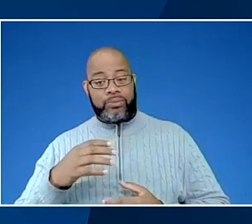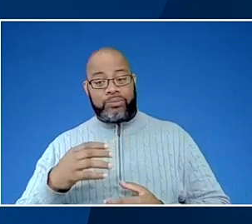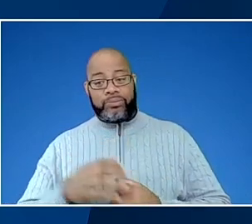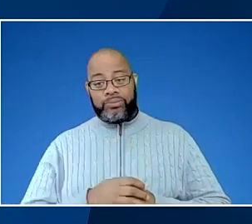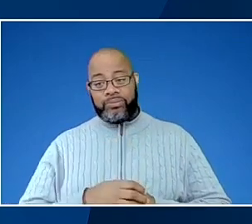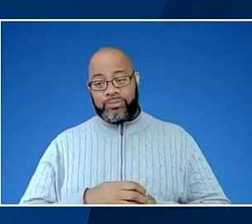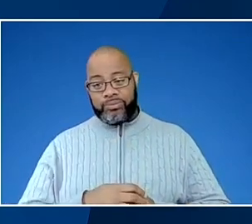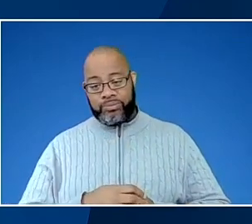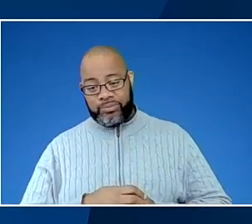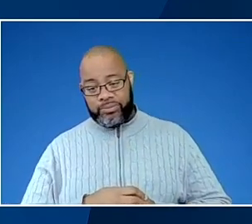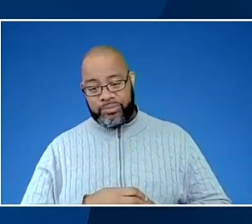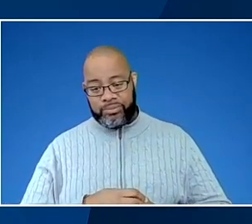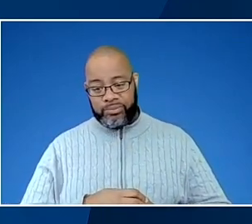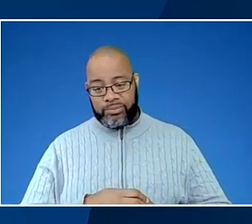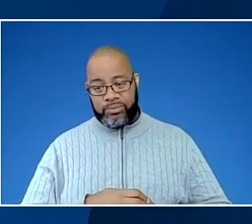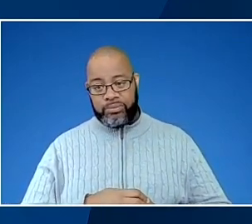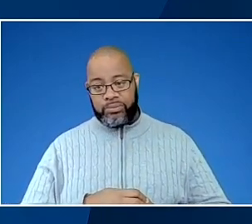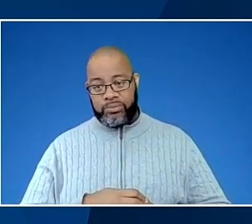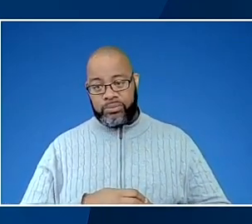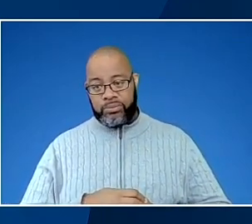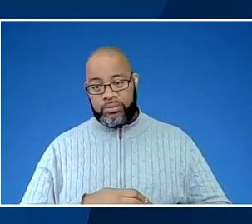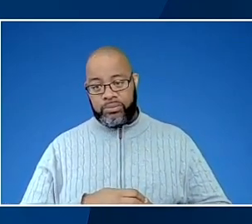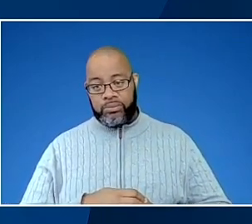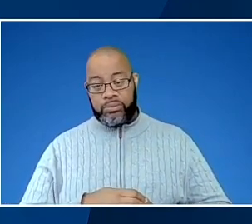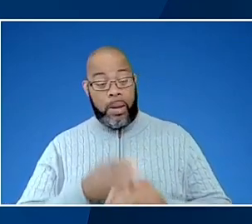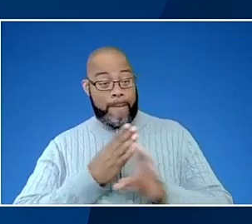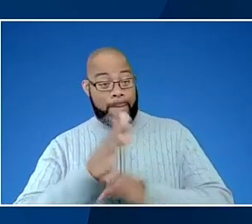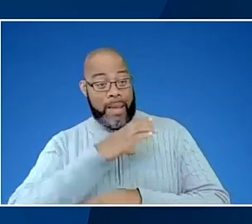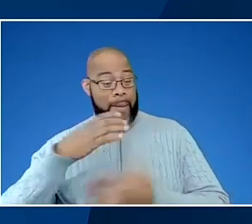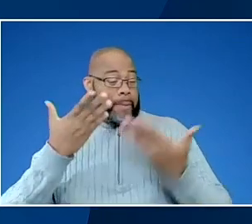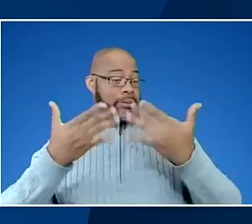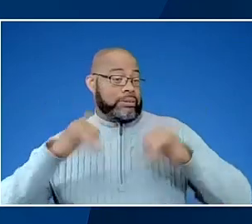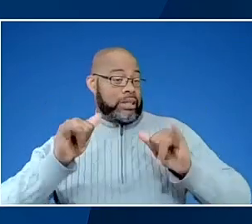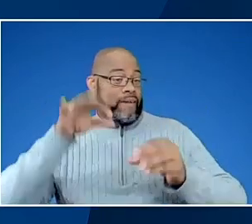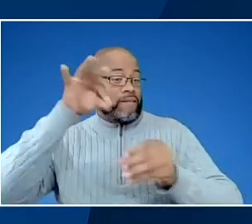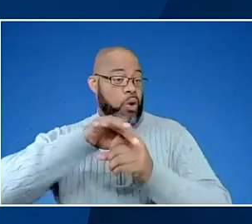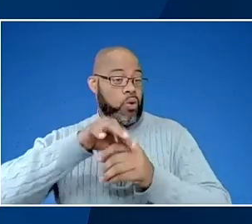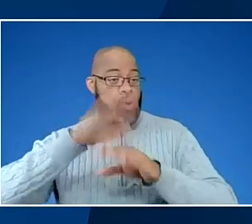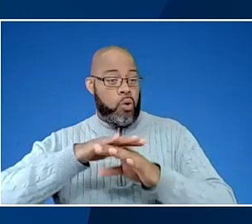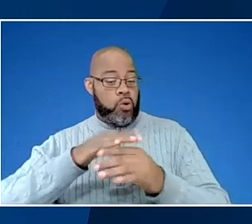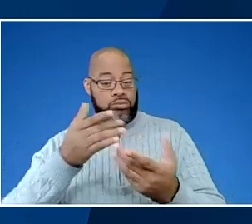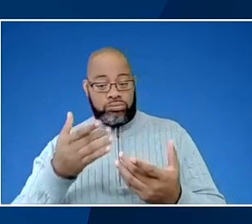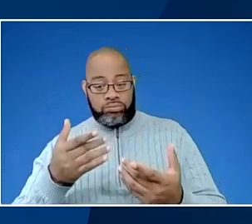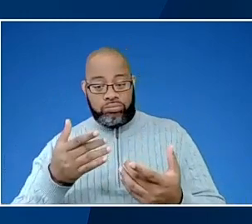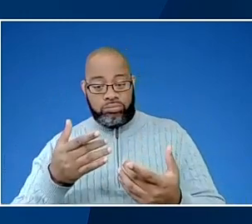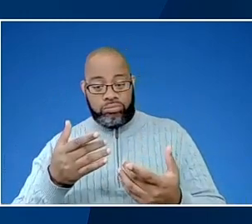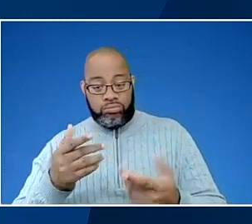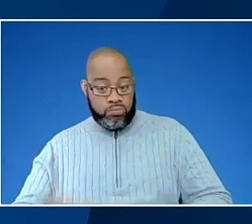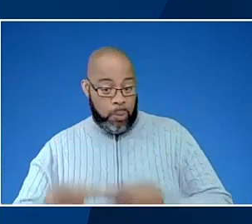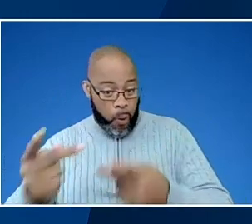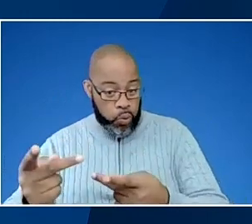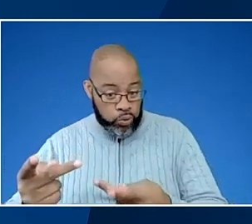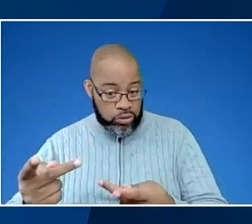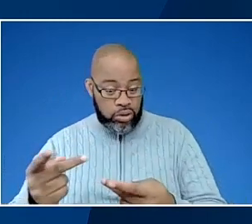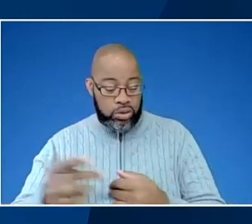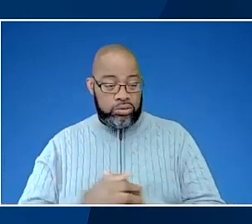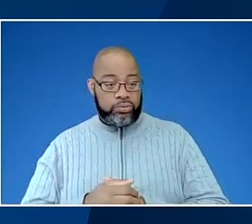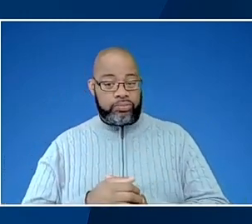subcommittee, the main committee may still vote on the proposal the Department put forward. So, you know, the goal, the